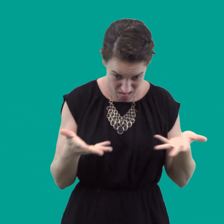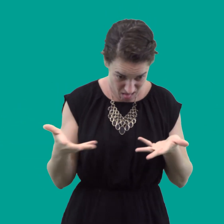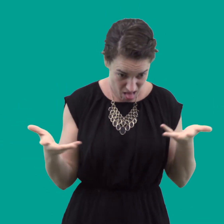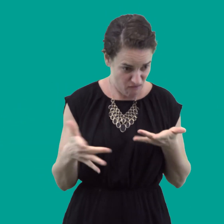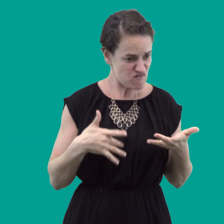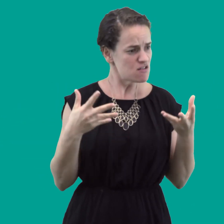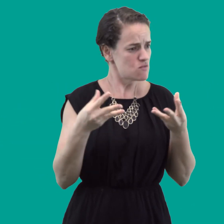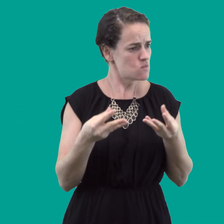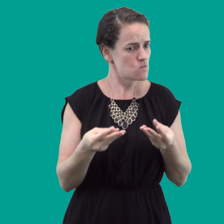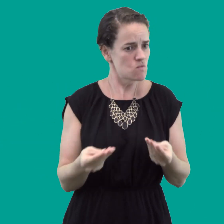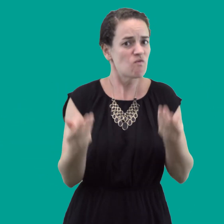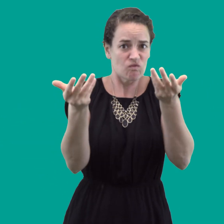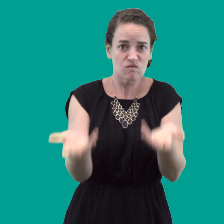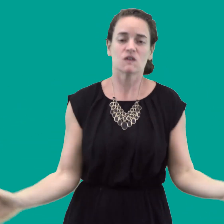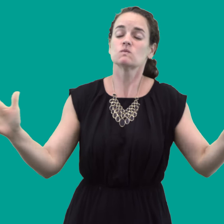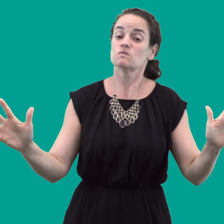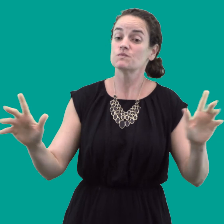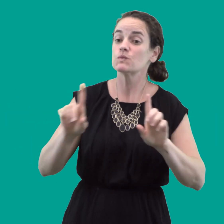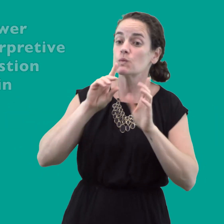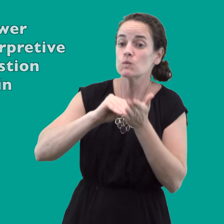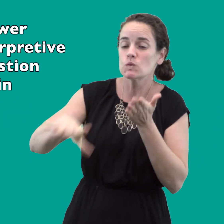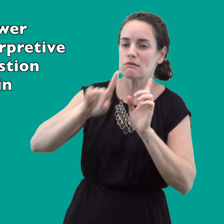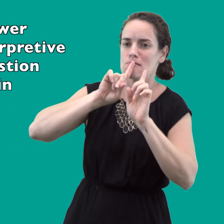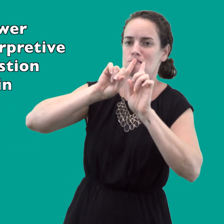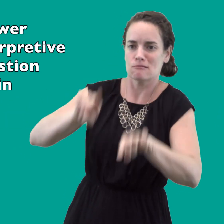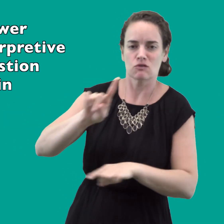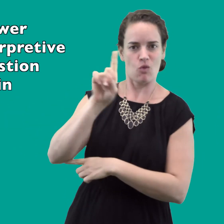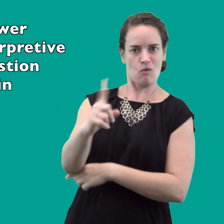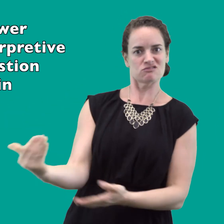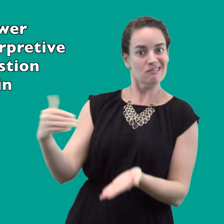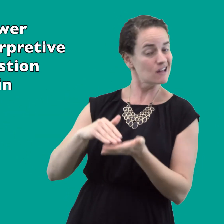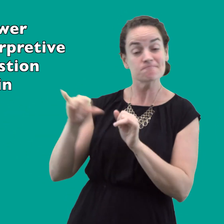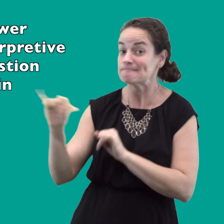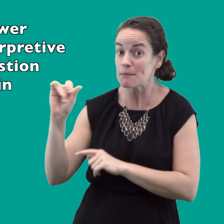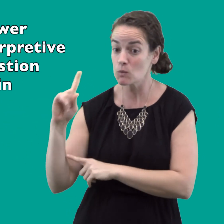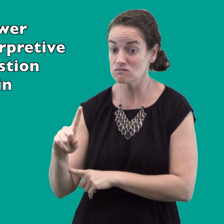Next, once the discussion has come to an end, students have the chance to answer the interpretive question again.